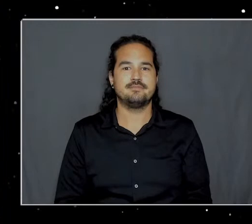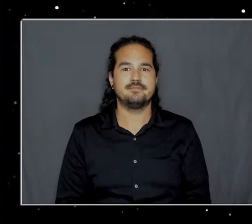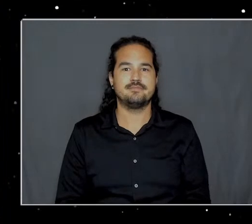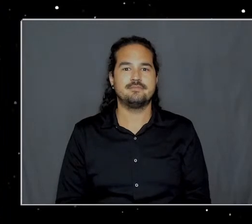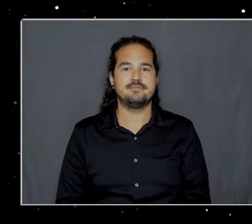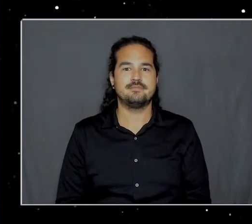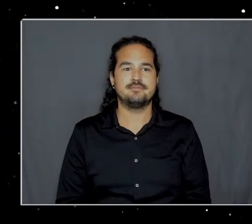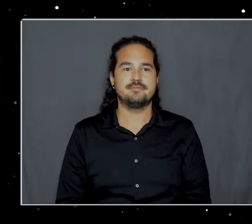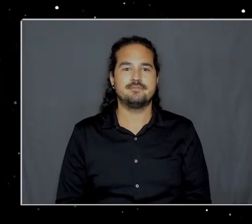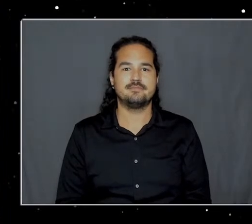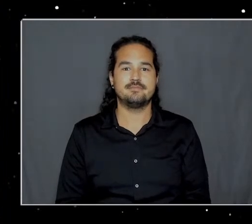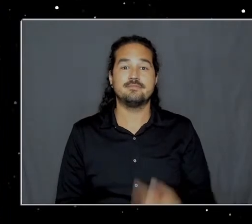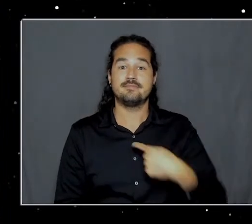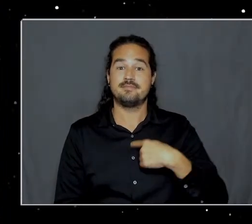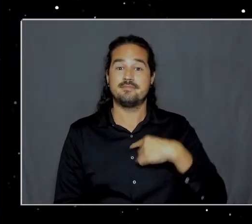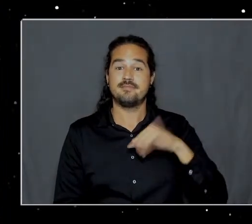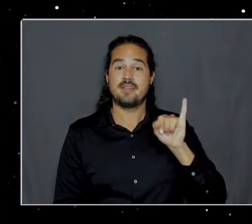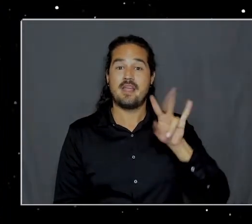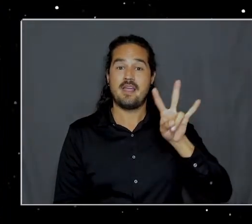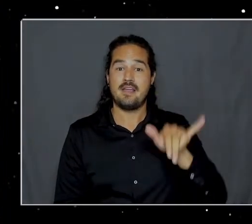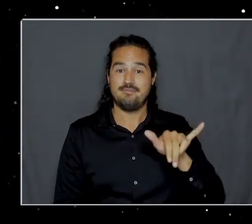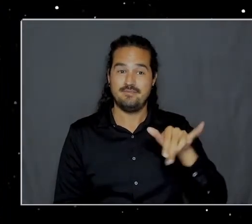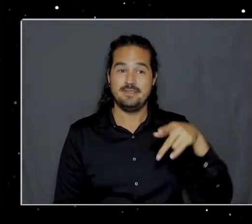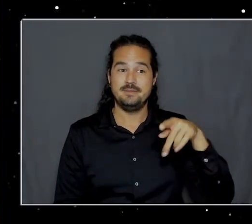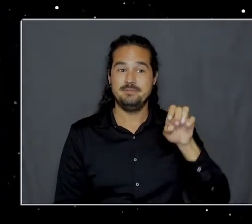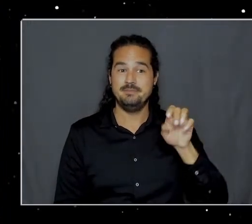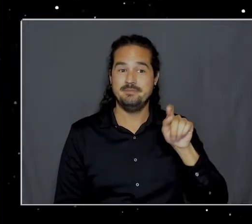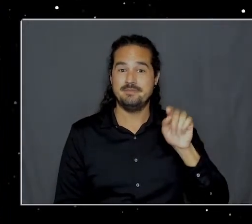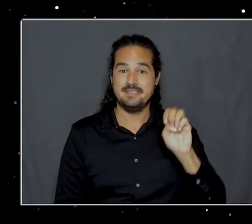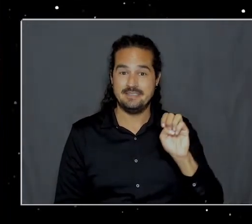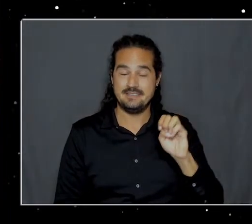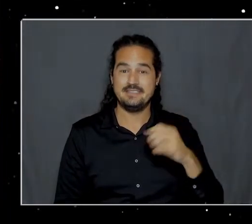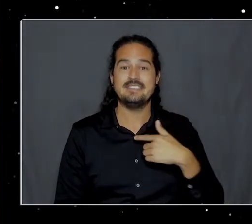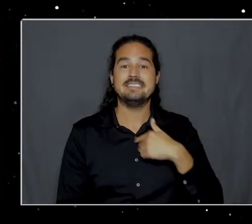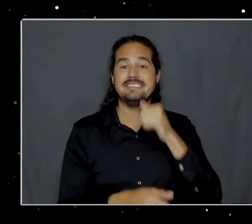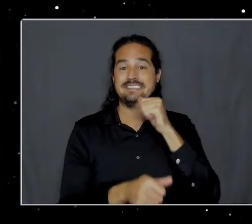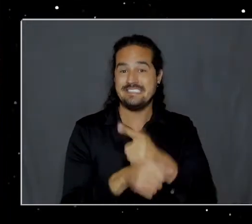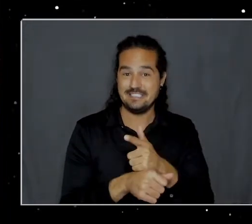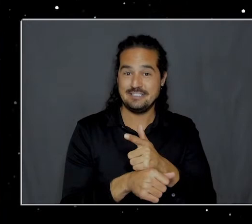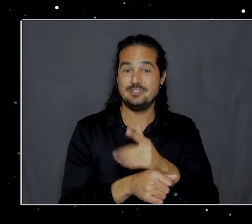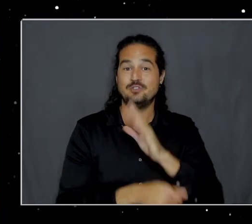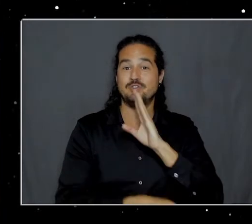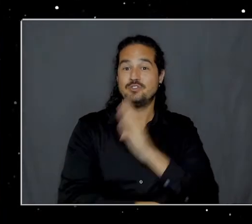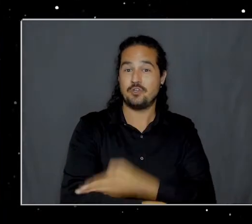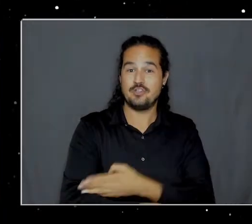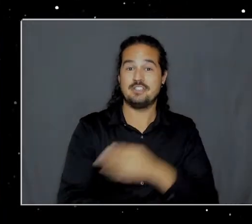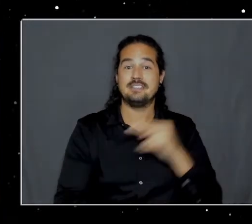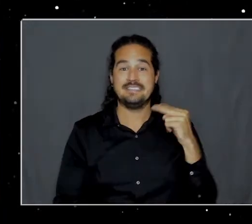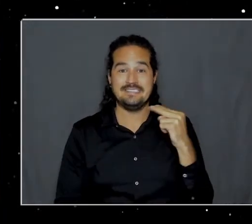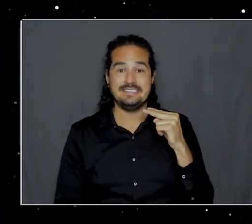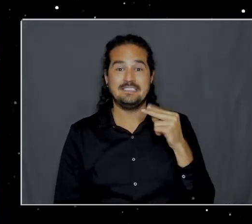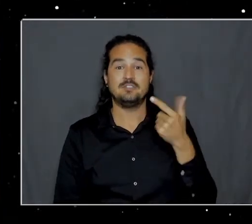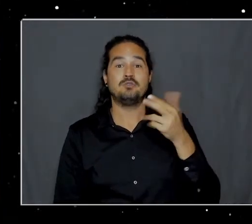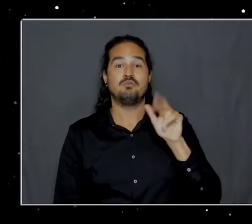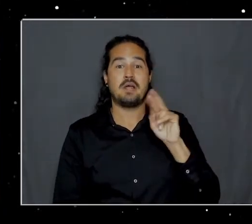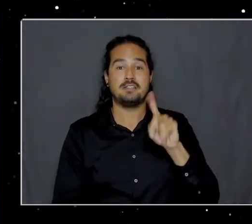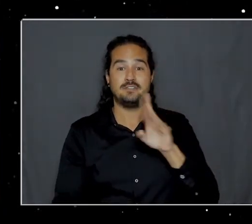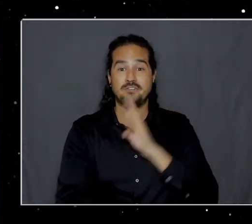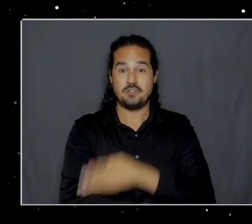(GREETING IN PAIUTE LANGUAGE, REPEATED IN ENGLISH)